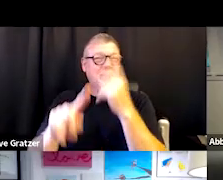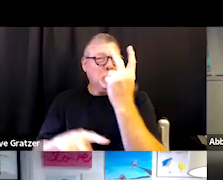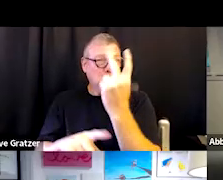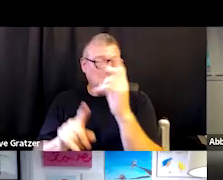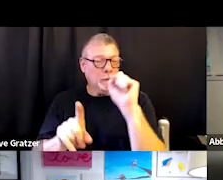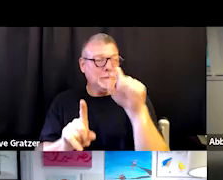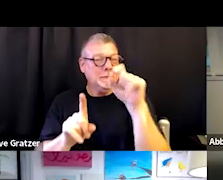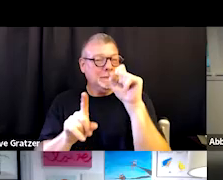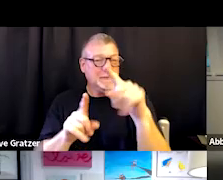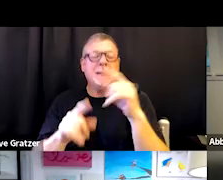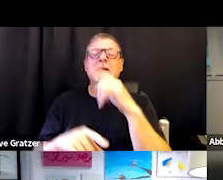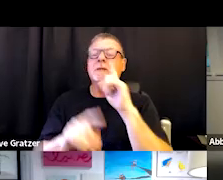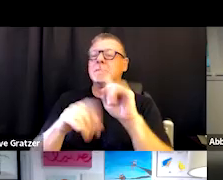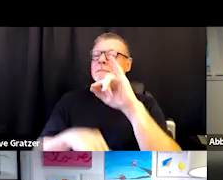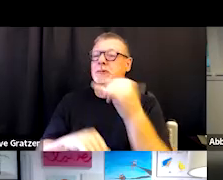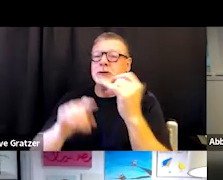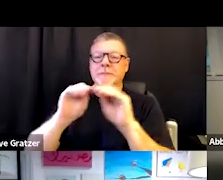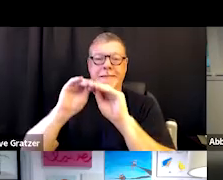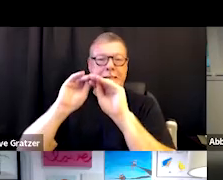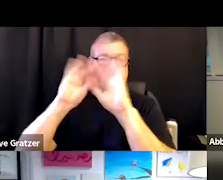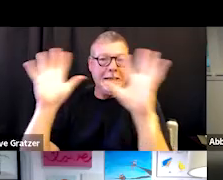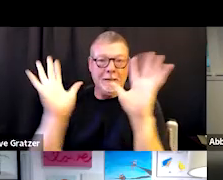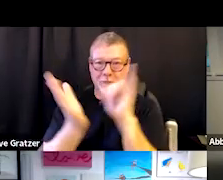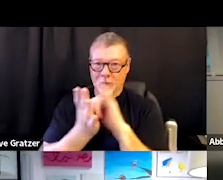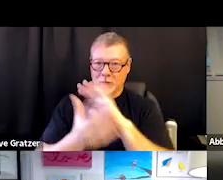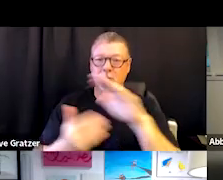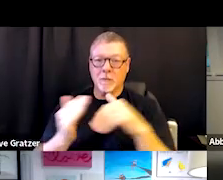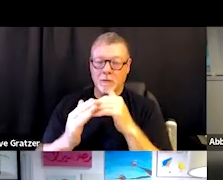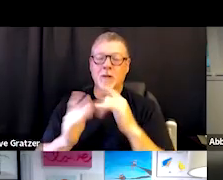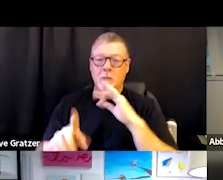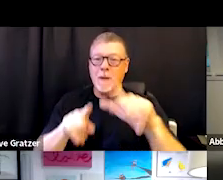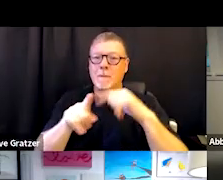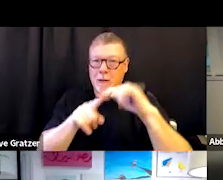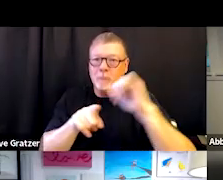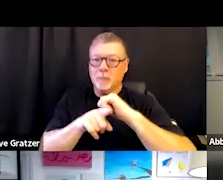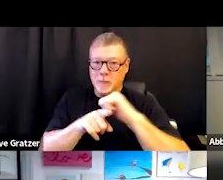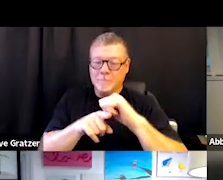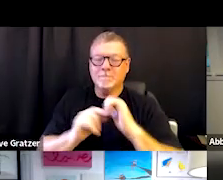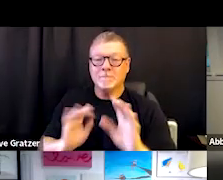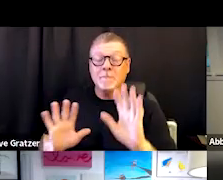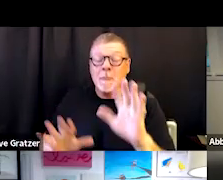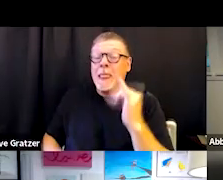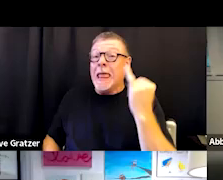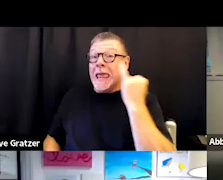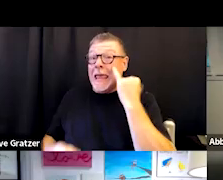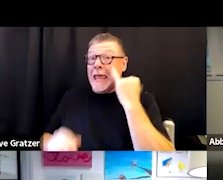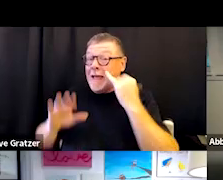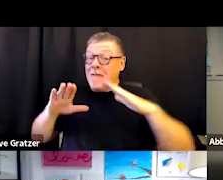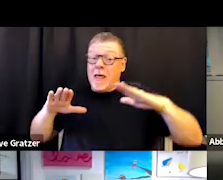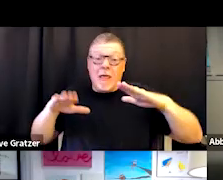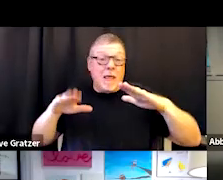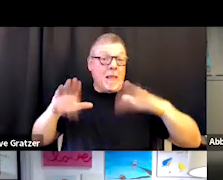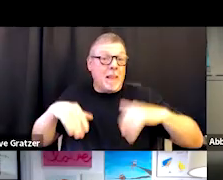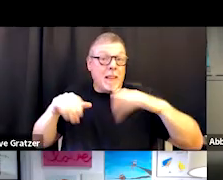about some clarification, again, around training. So if someone has not completed the SOAR Online Course,